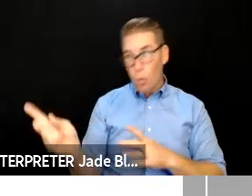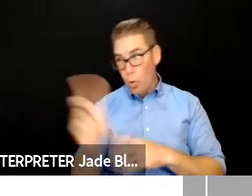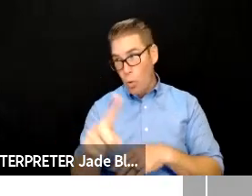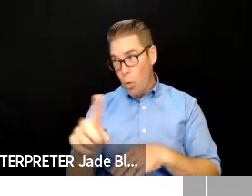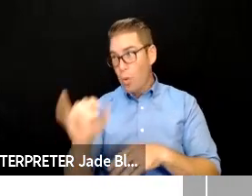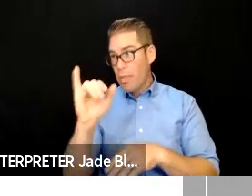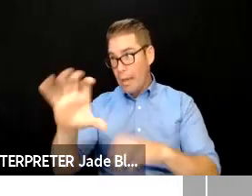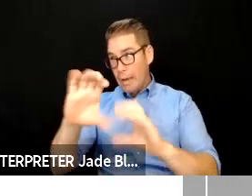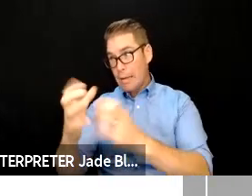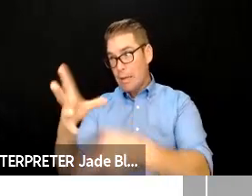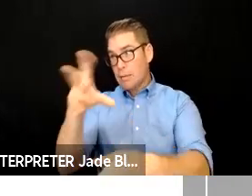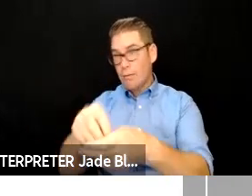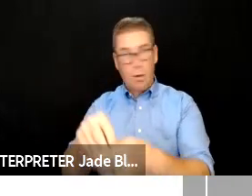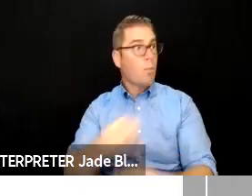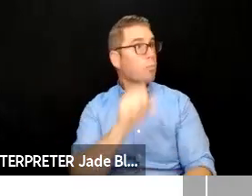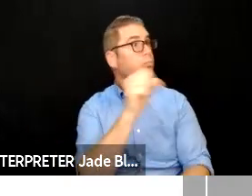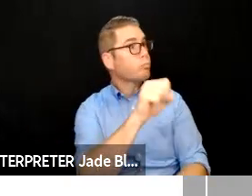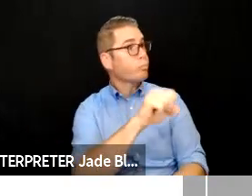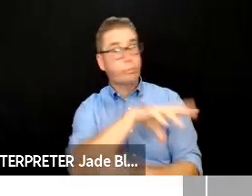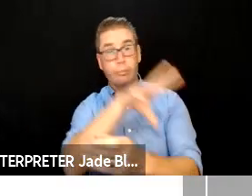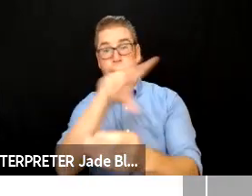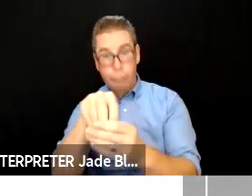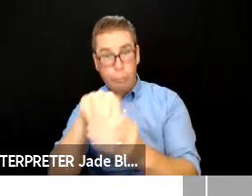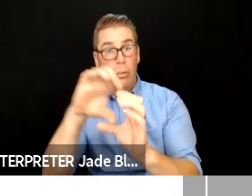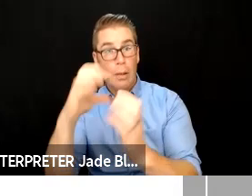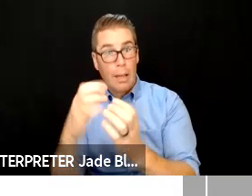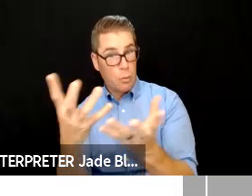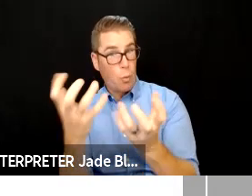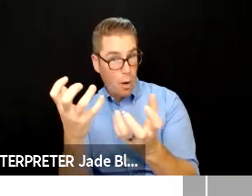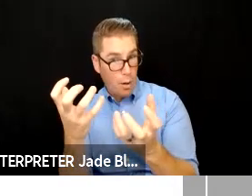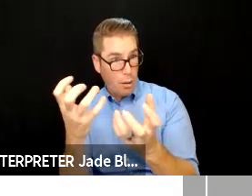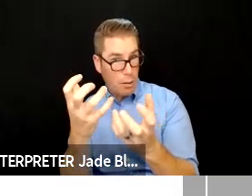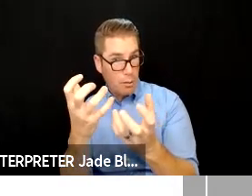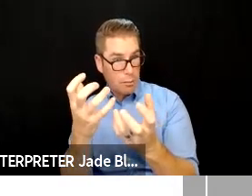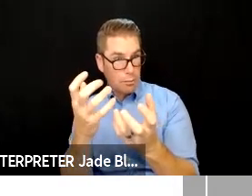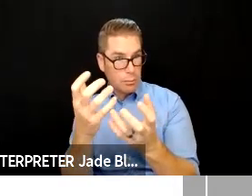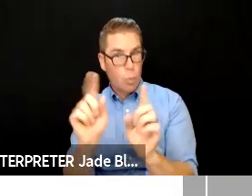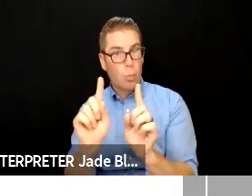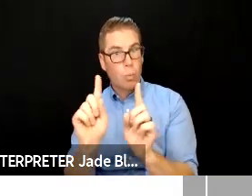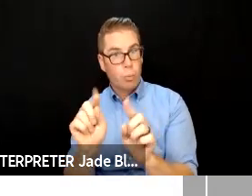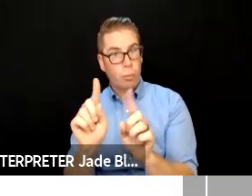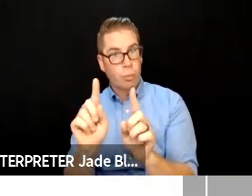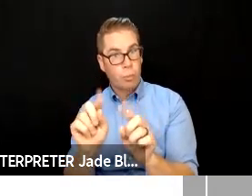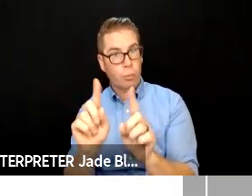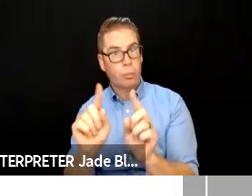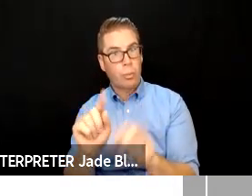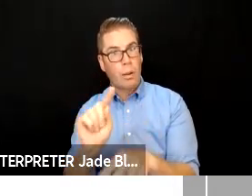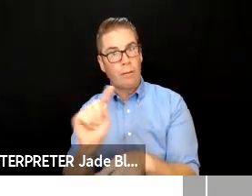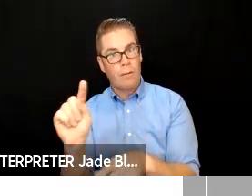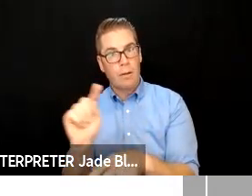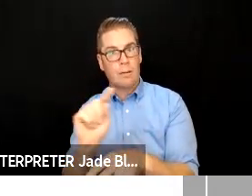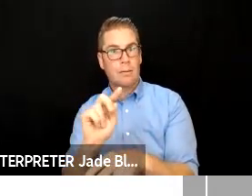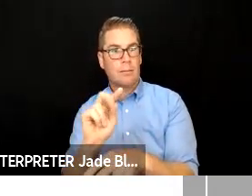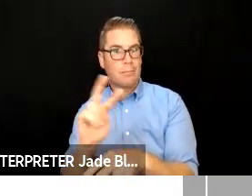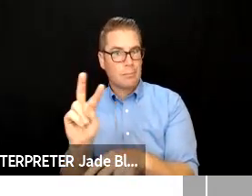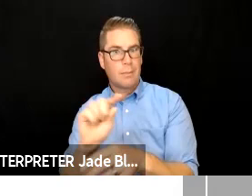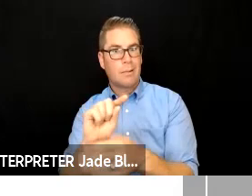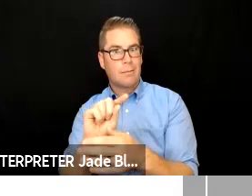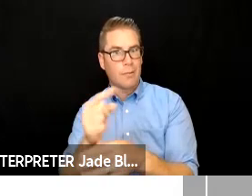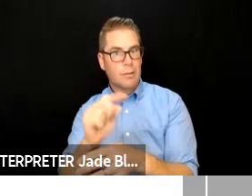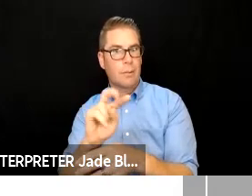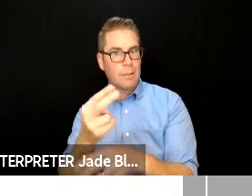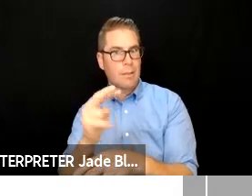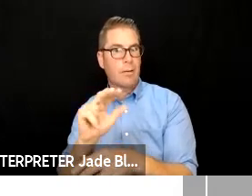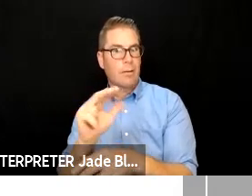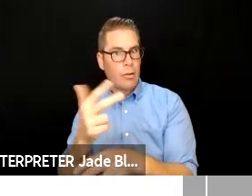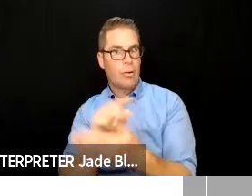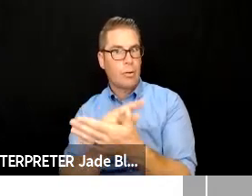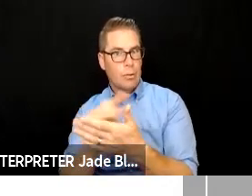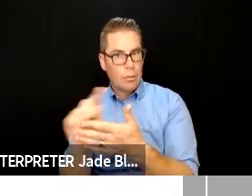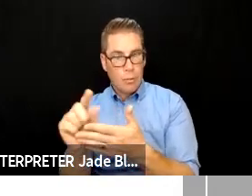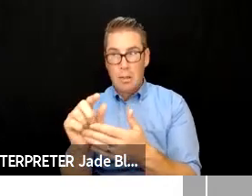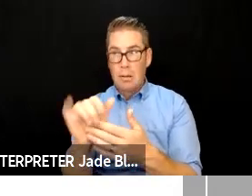Sally Potter: And they want to take the class. And so they attend the first couple weeks and they say, Okay, you know, this teacher seems not too bad.